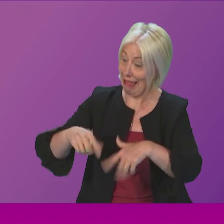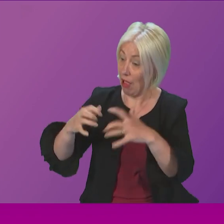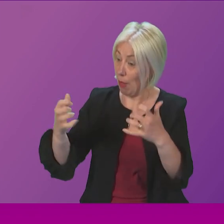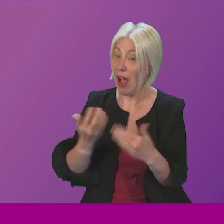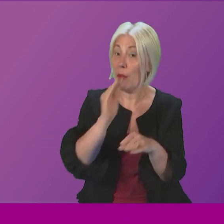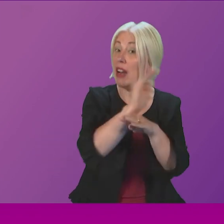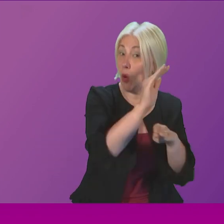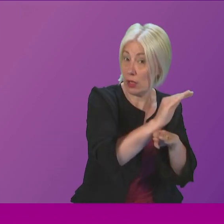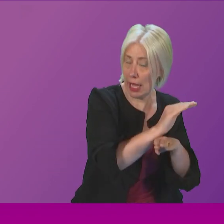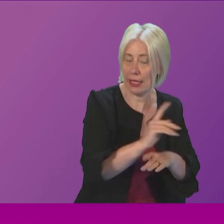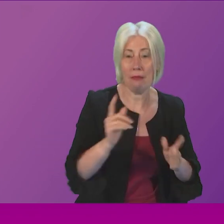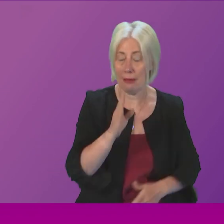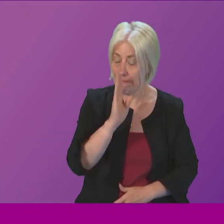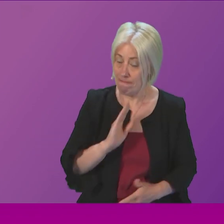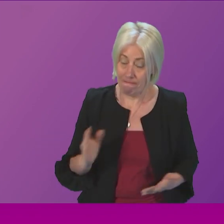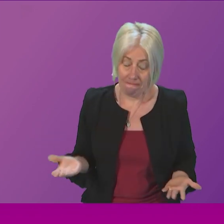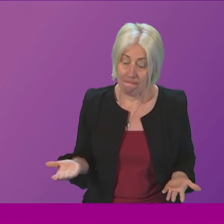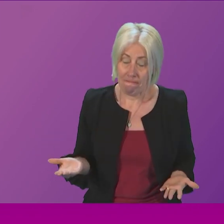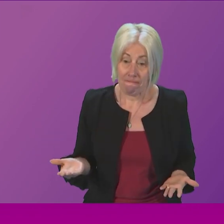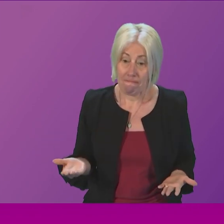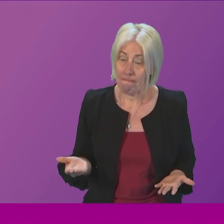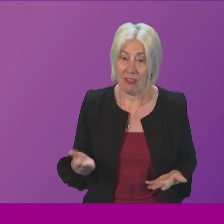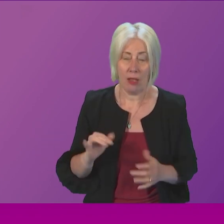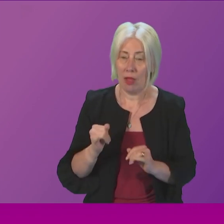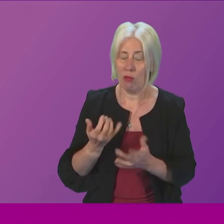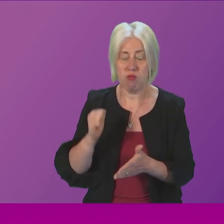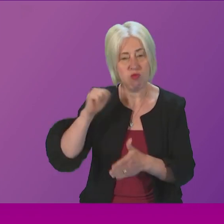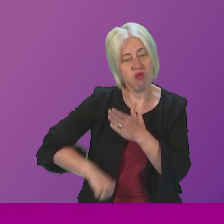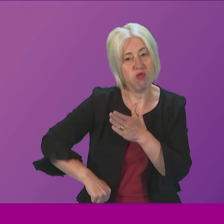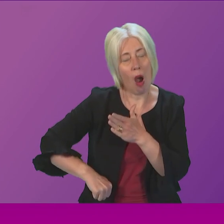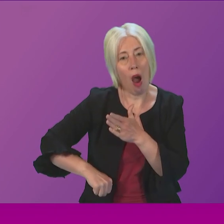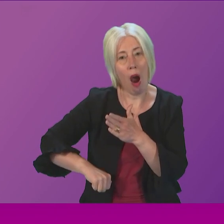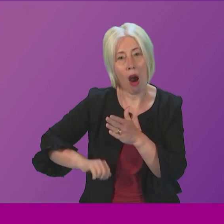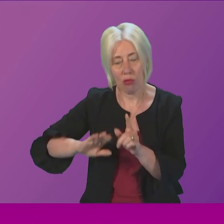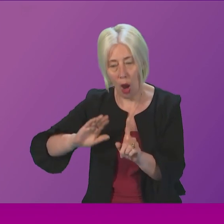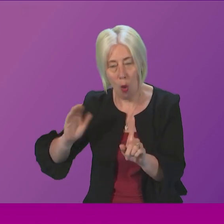I am afraid to say that, sadly, the often callous approach by the Conservative Government,